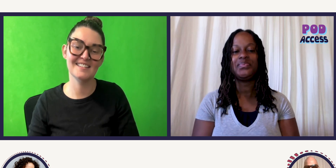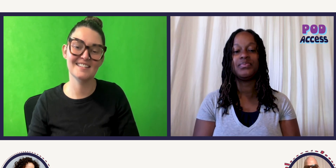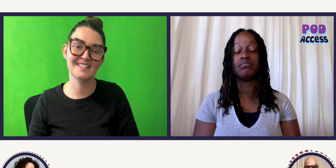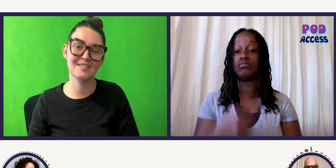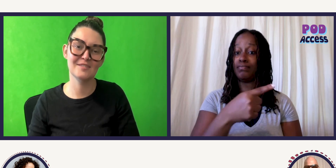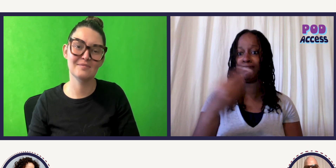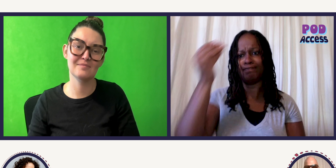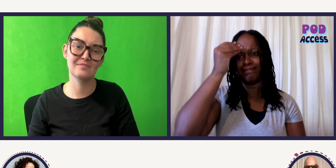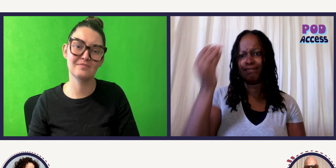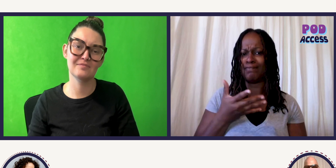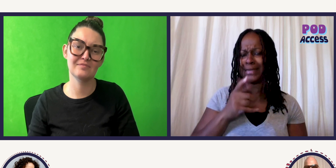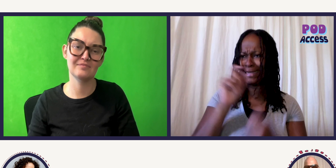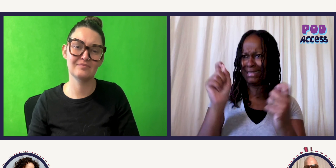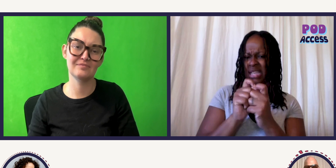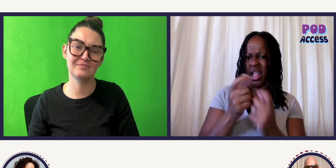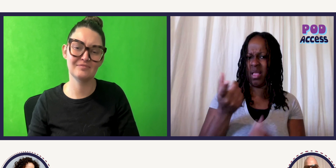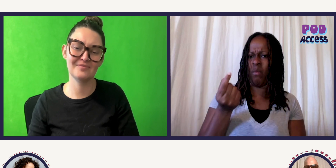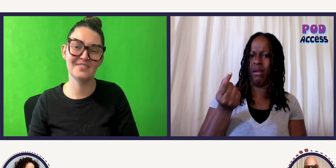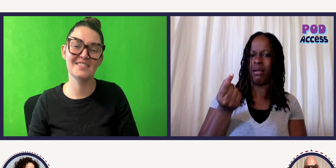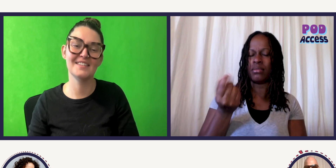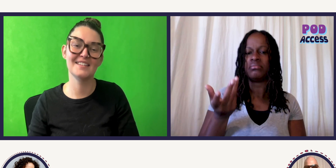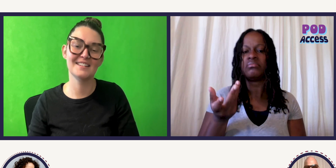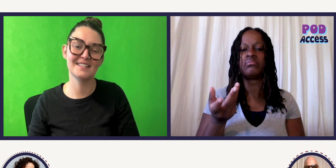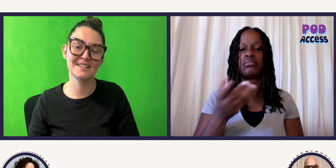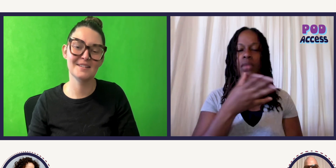She tells us exactly what it is and how it can benefit podcast creators.